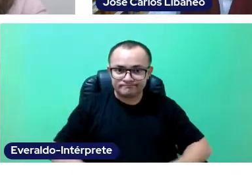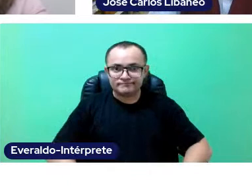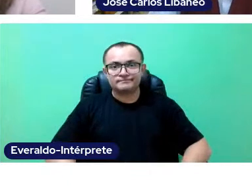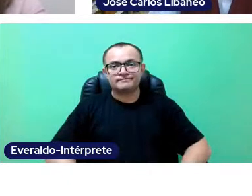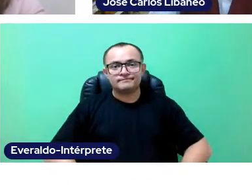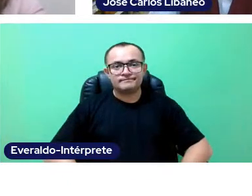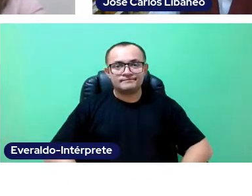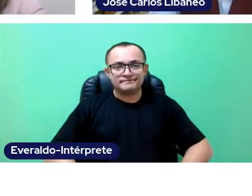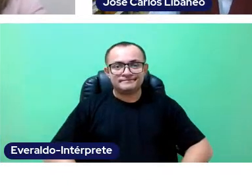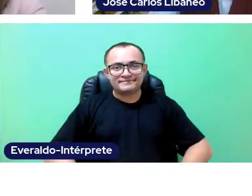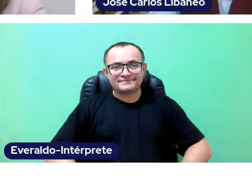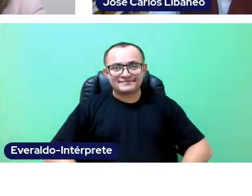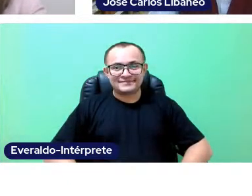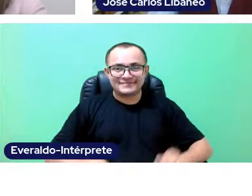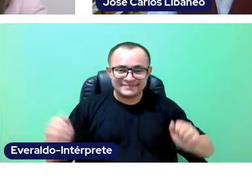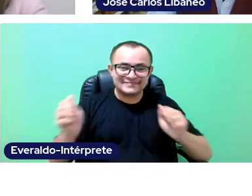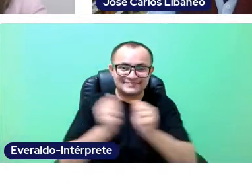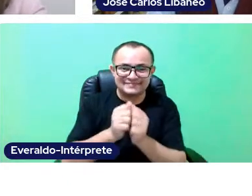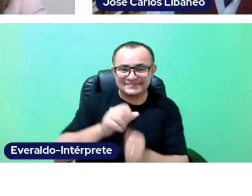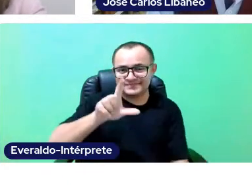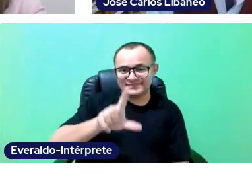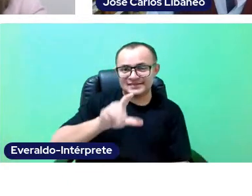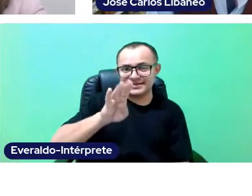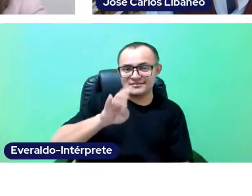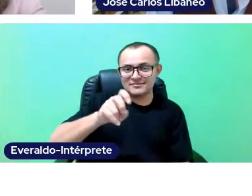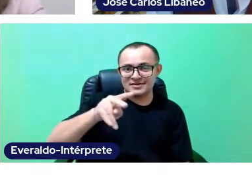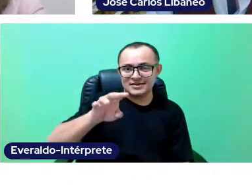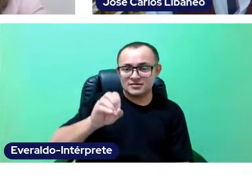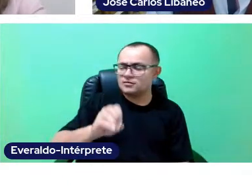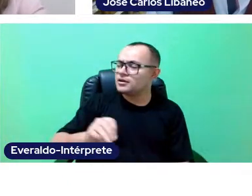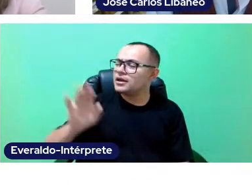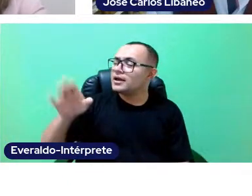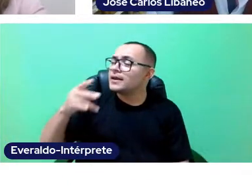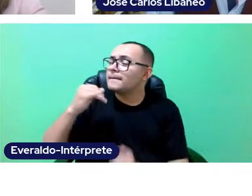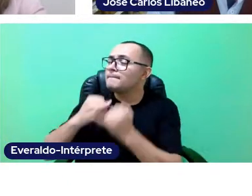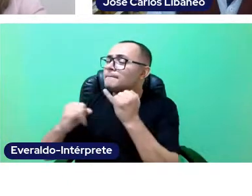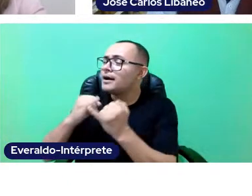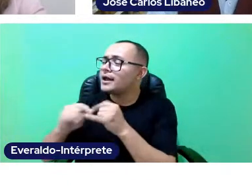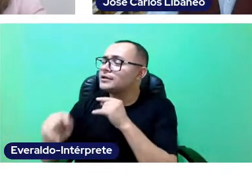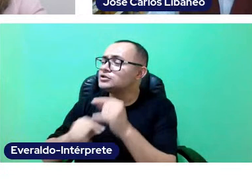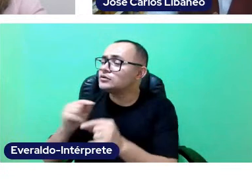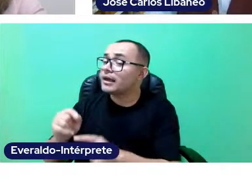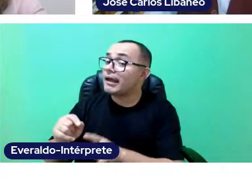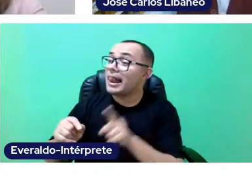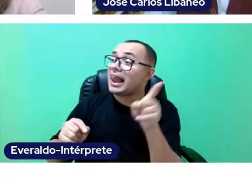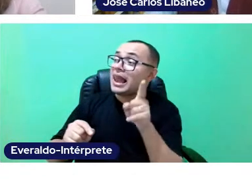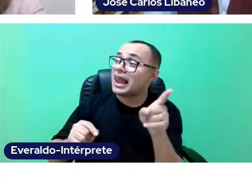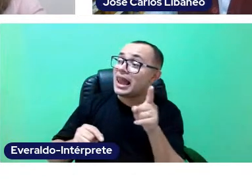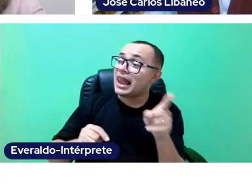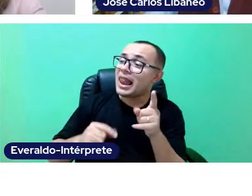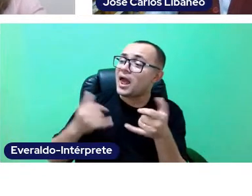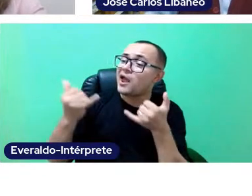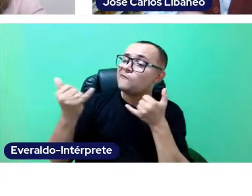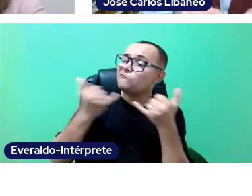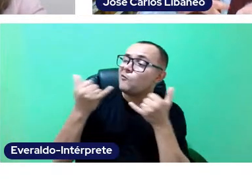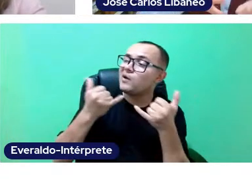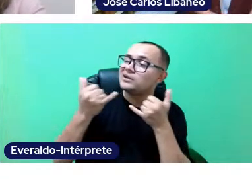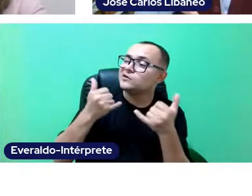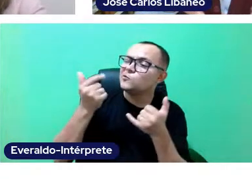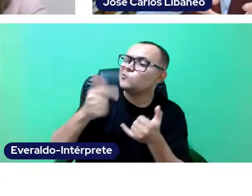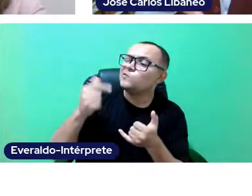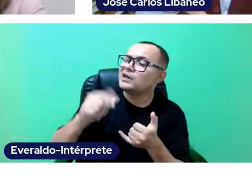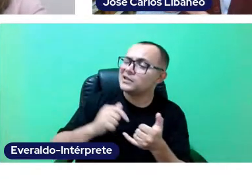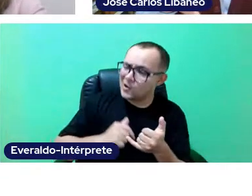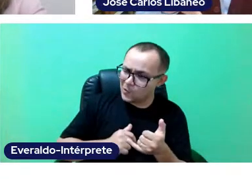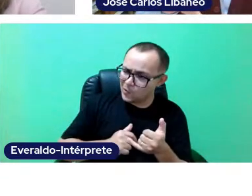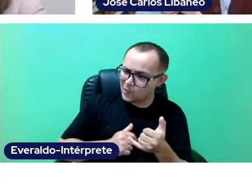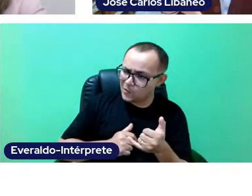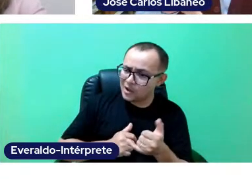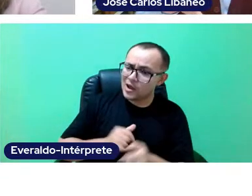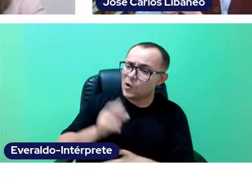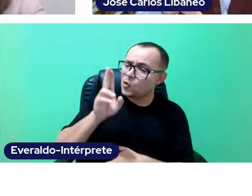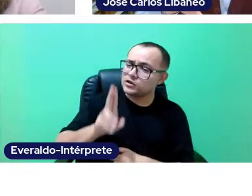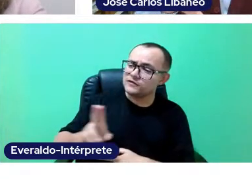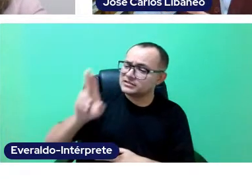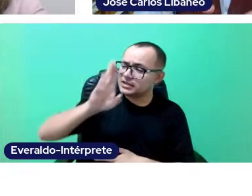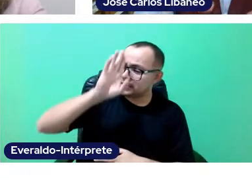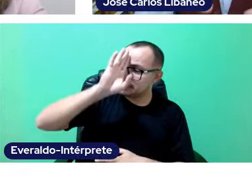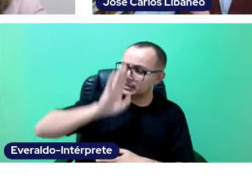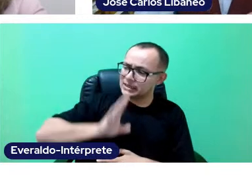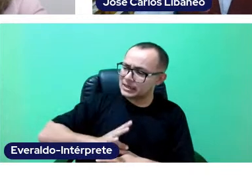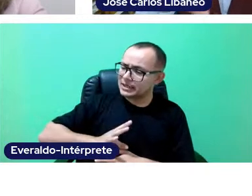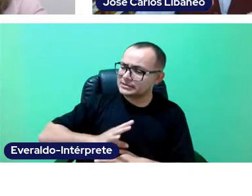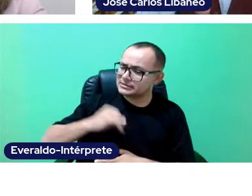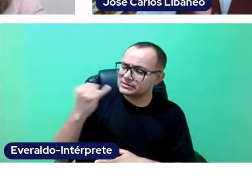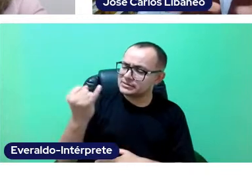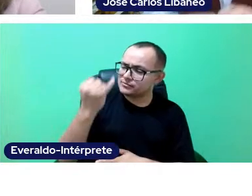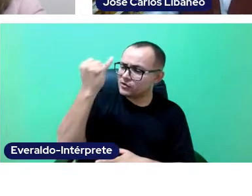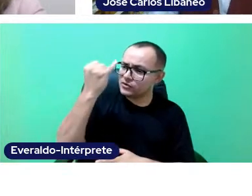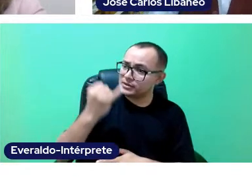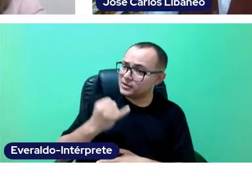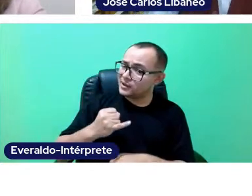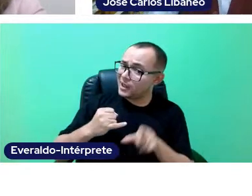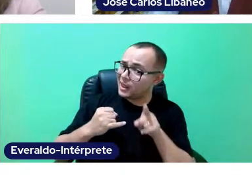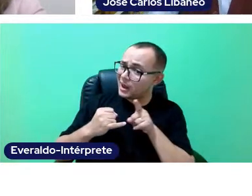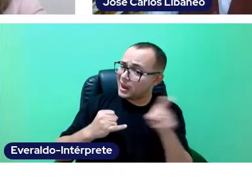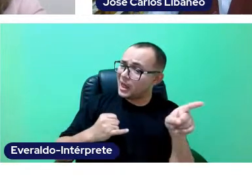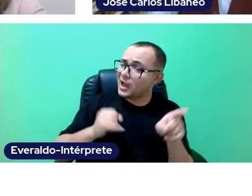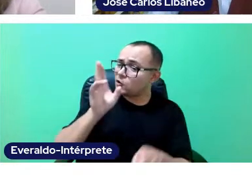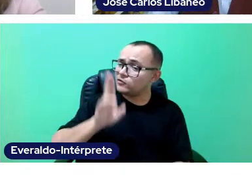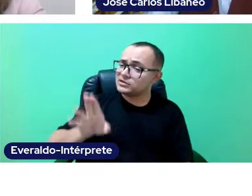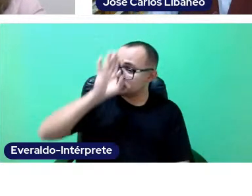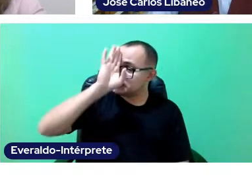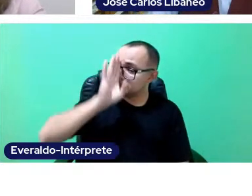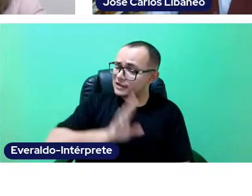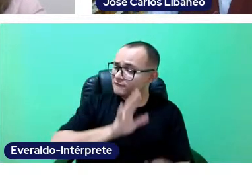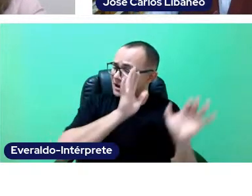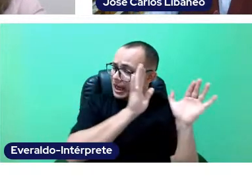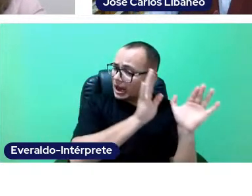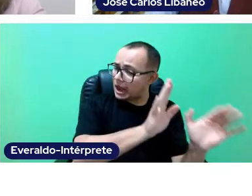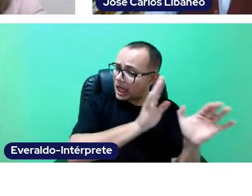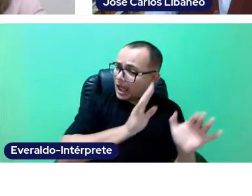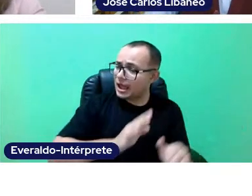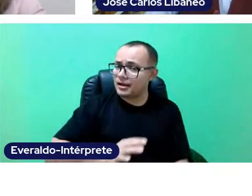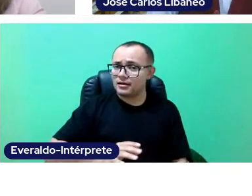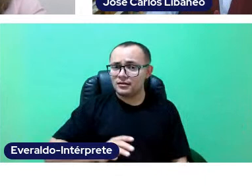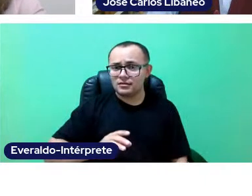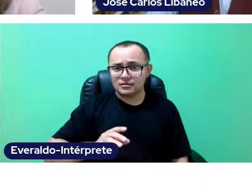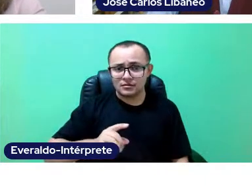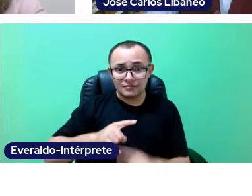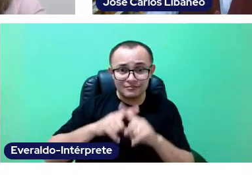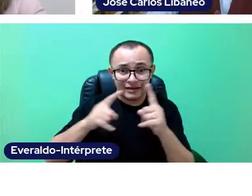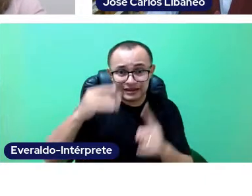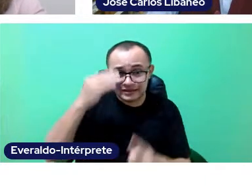We are together, Libâneo. - It looks like they don't have an information service to know that in this wasp nest that is public university is not a good place to mess with. They did not understand it, right?